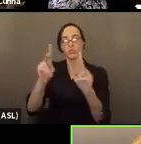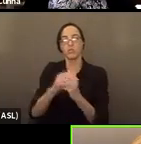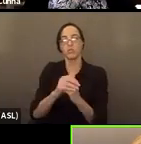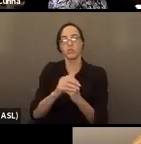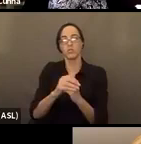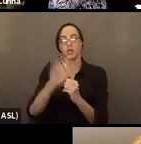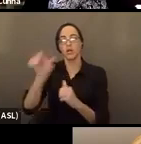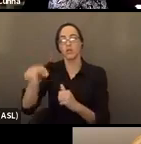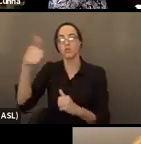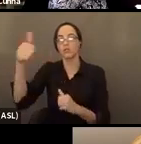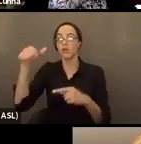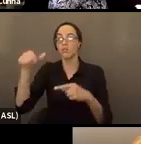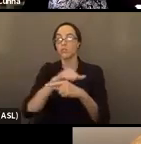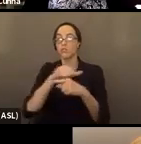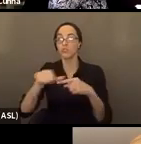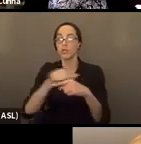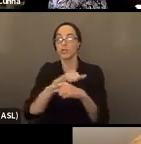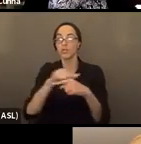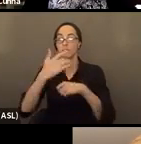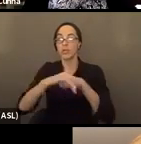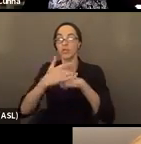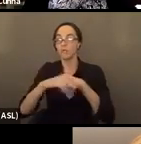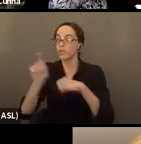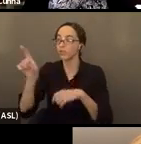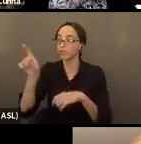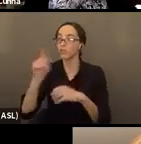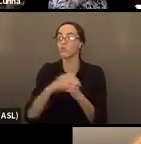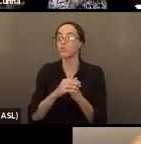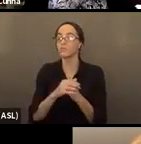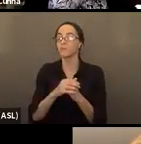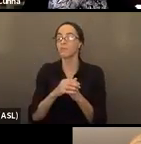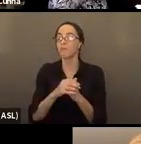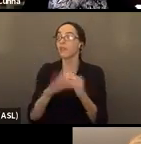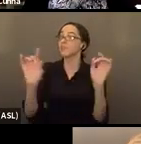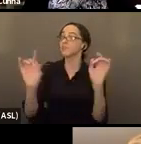so are we talking about like disaster there's a lot of disaster planning happening through the